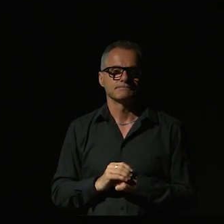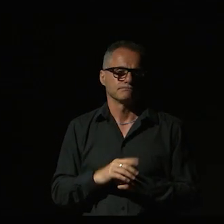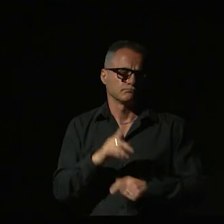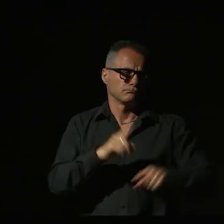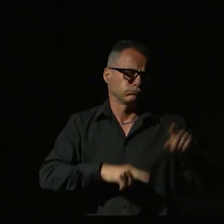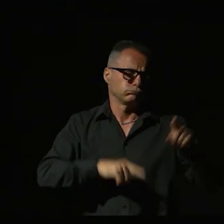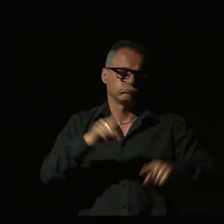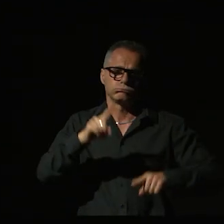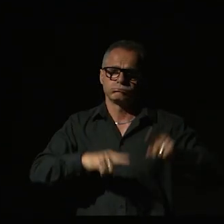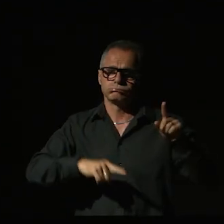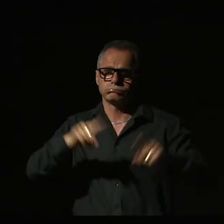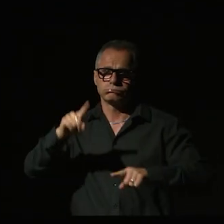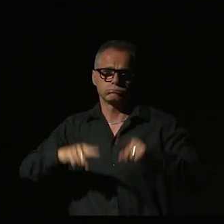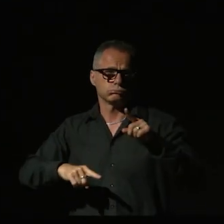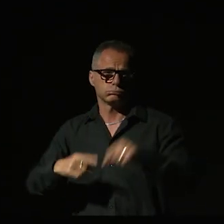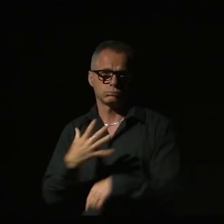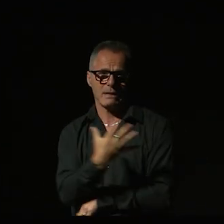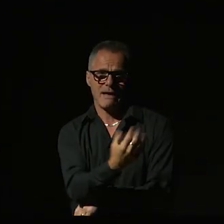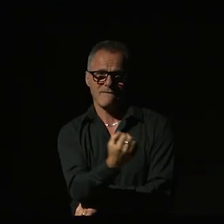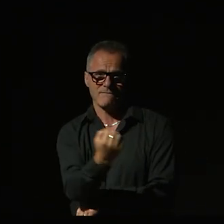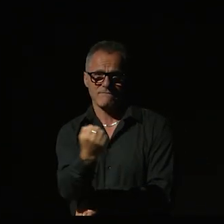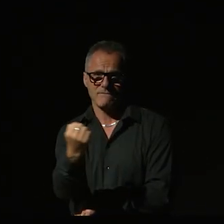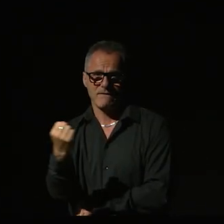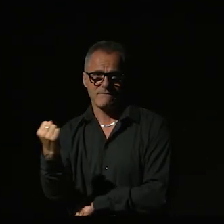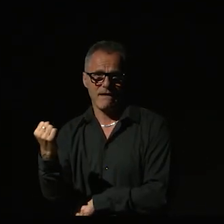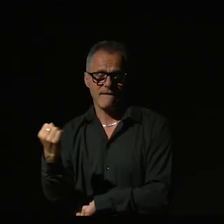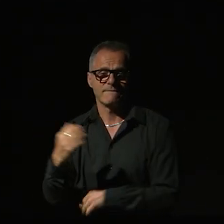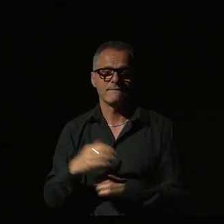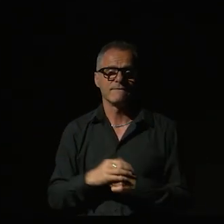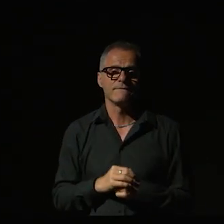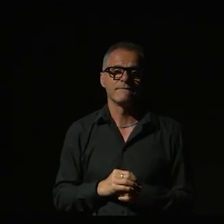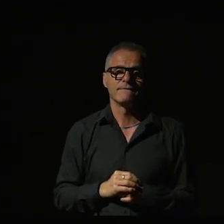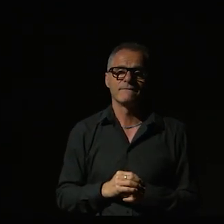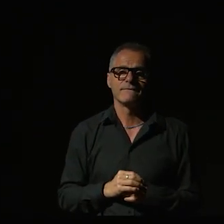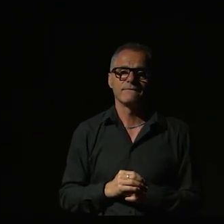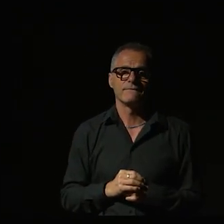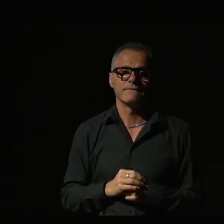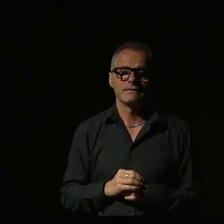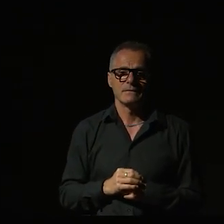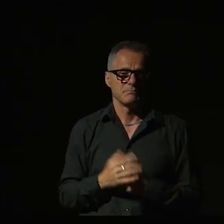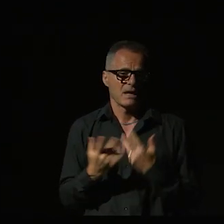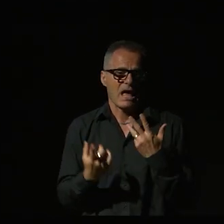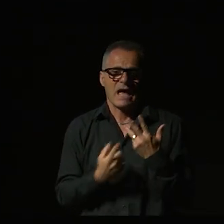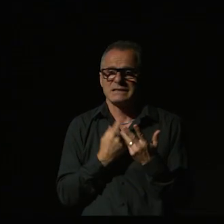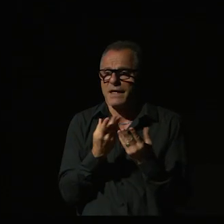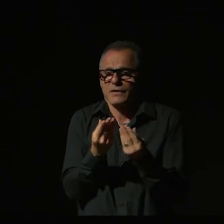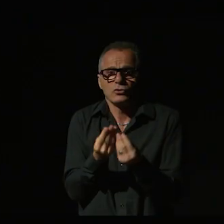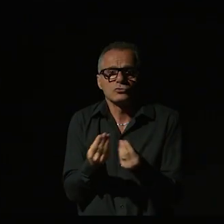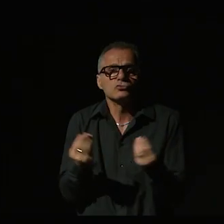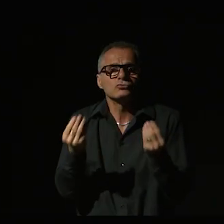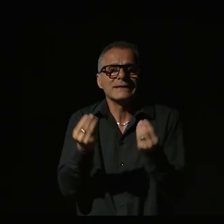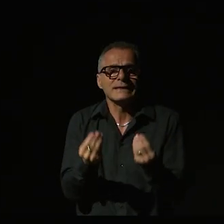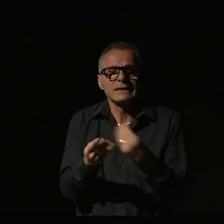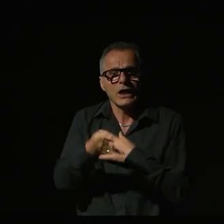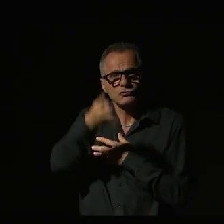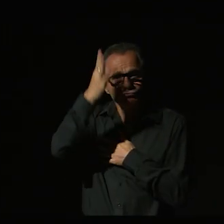the 'Farnese Bull' and numerous other Greek and Roman sculptures displayed throughout a palace